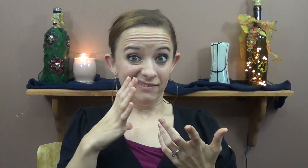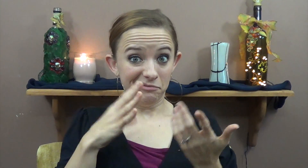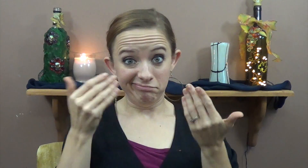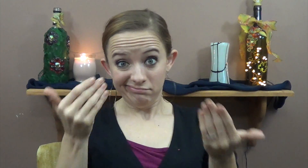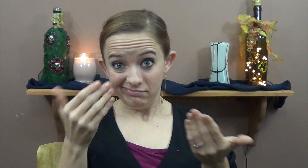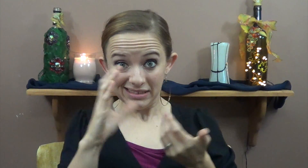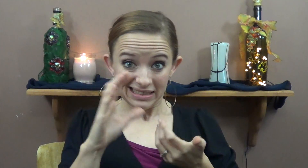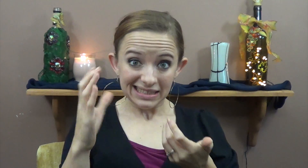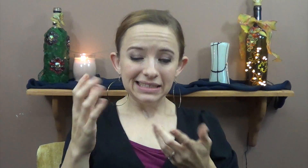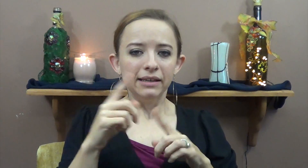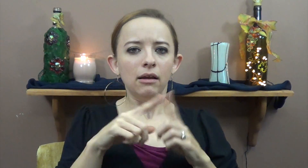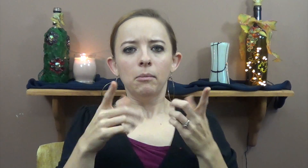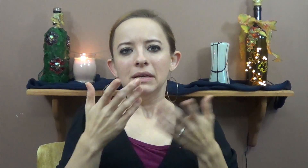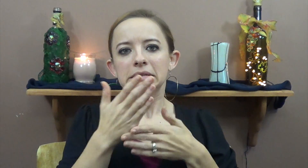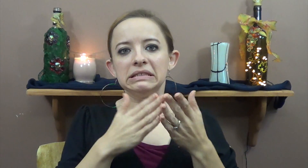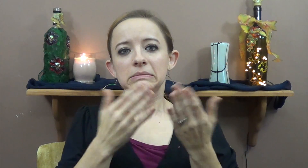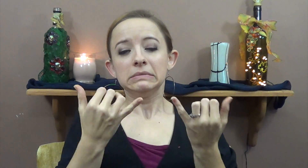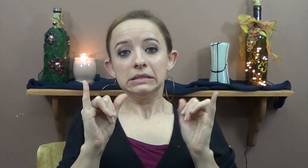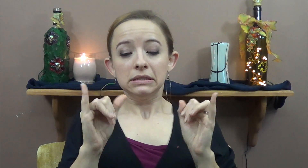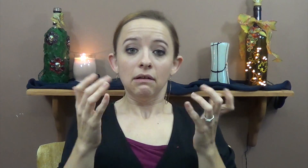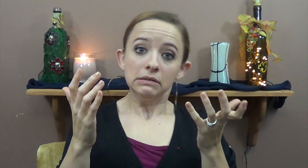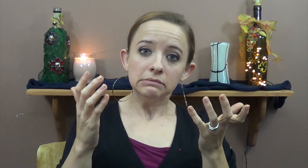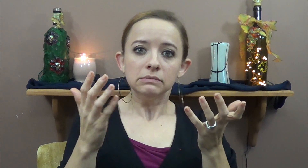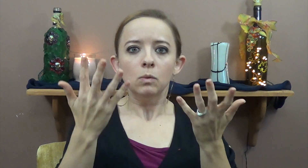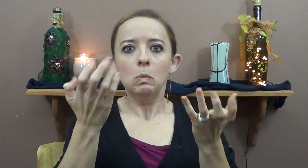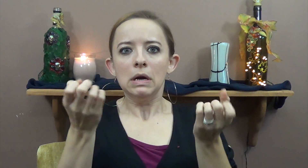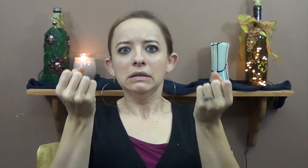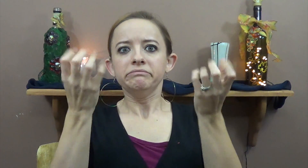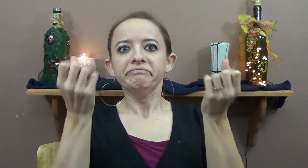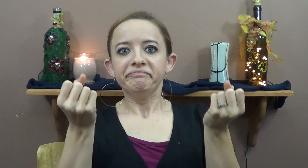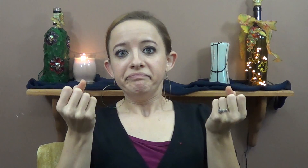CC your videos?" So I went ahead and did that. Some people still want me to